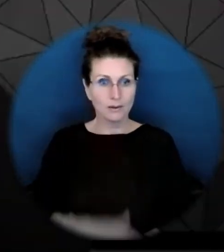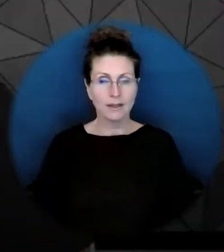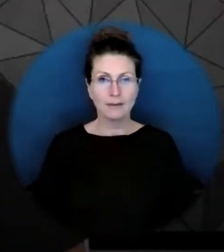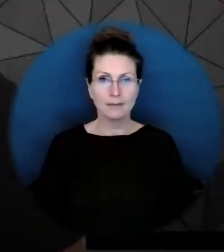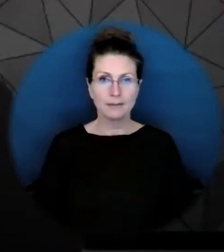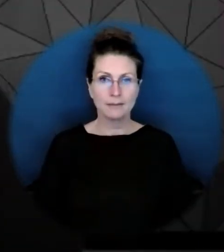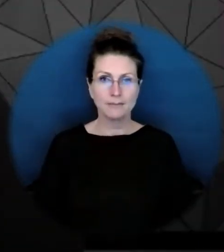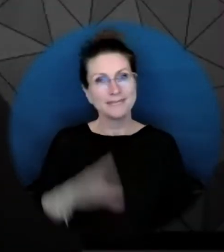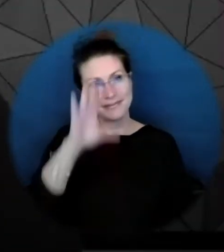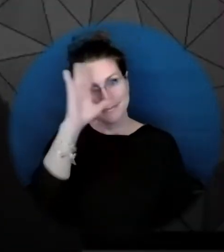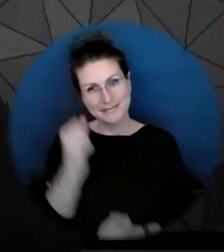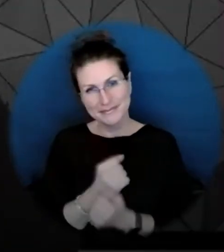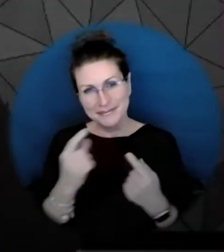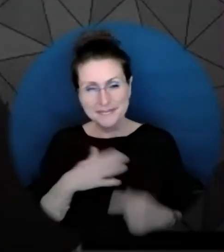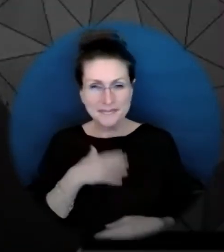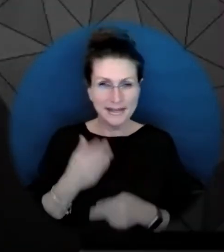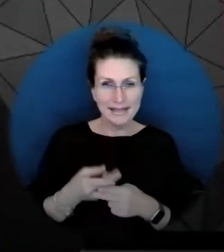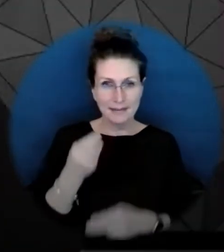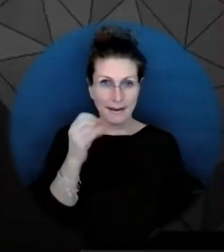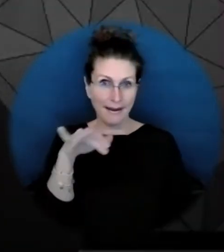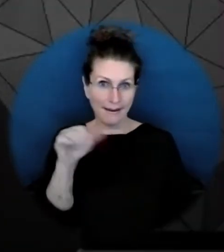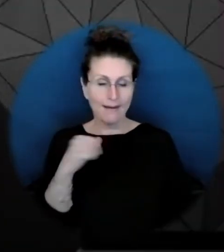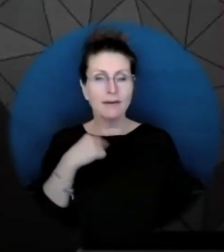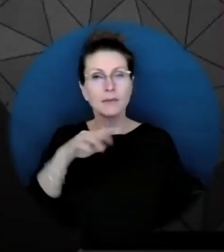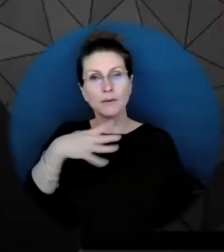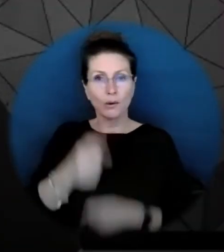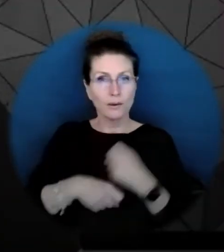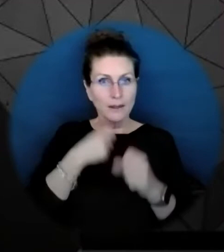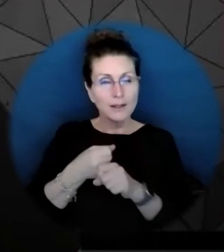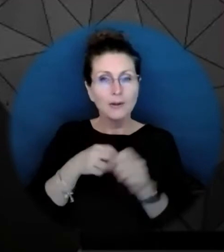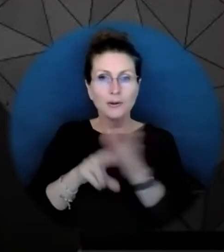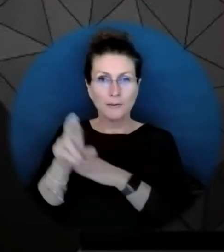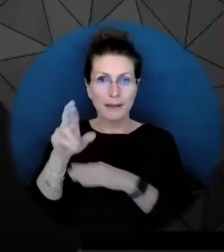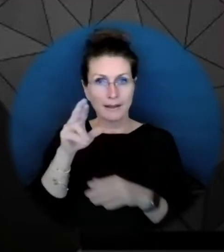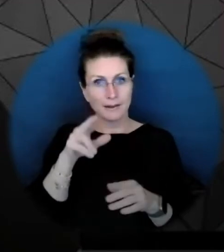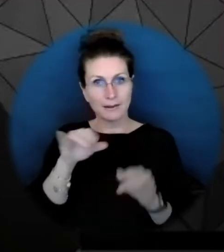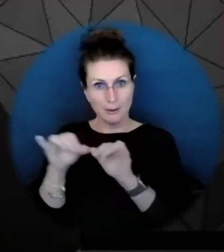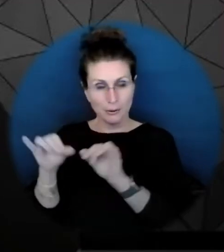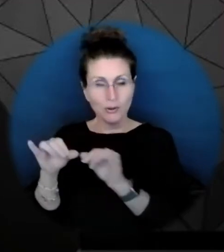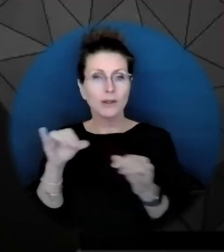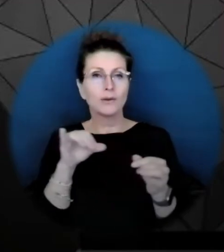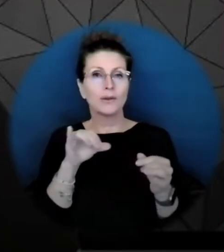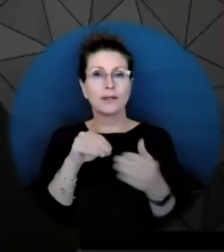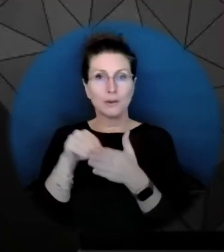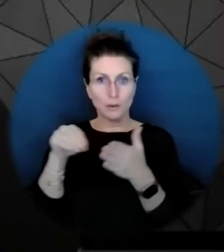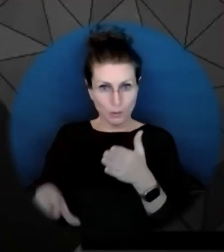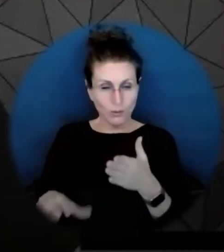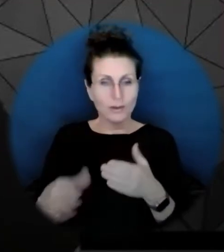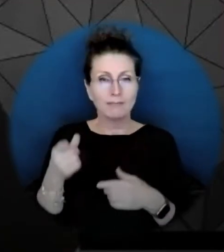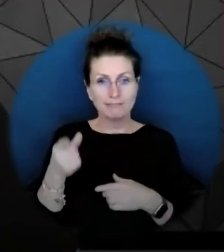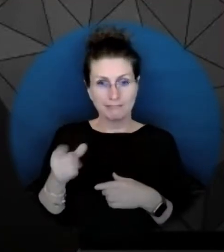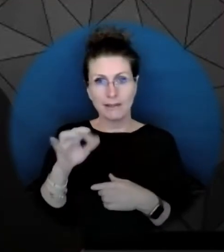Hi everyone. My name is Haya and I'm a fourth year space engineering student studying at the Lassonde School of Engineering.